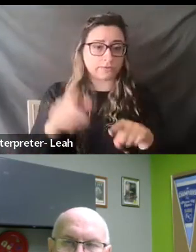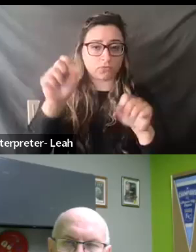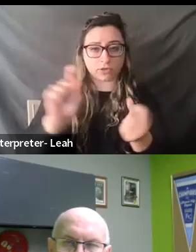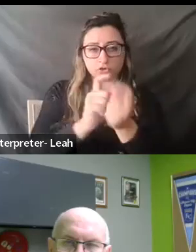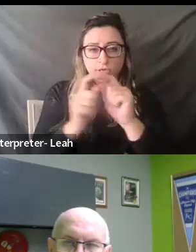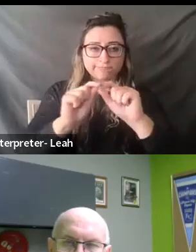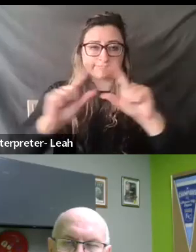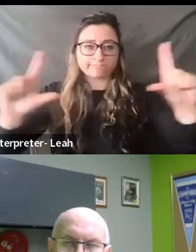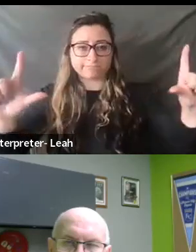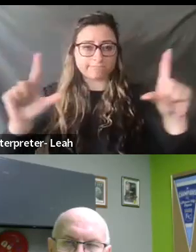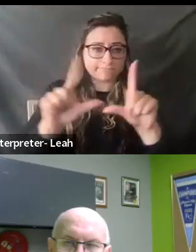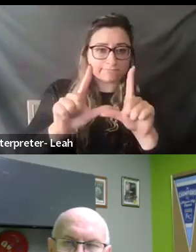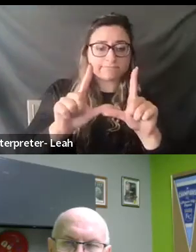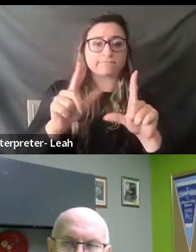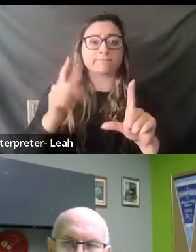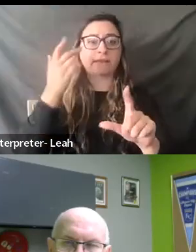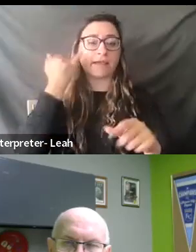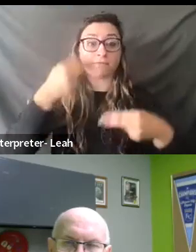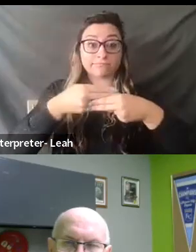Thank you.